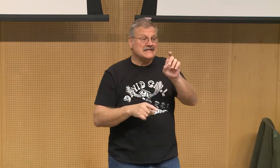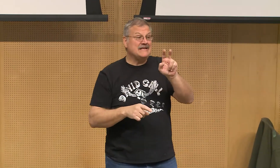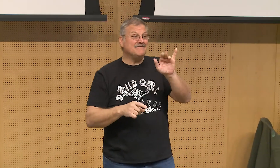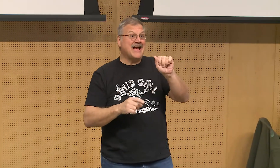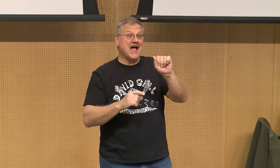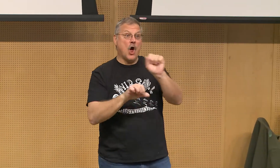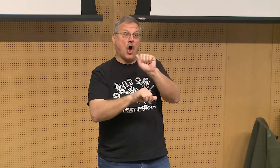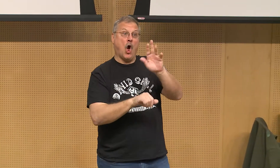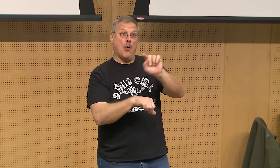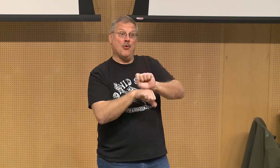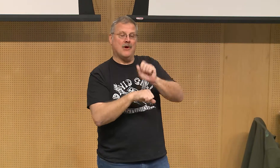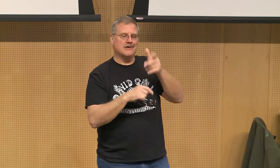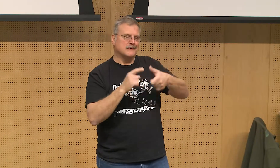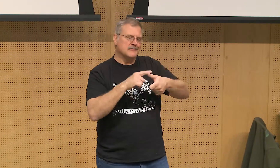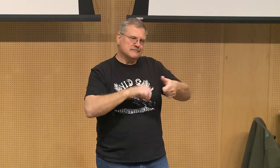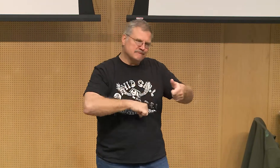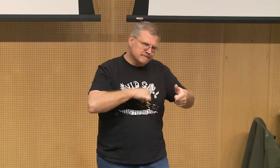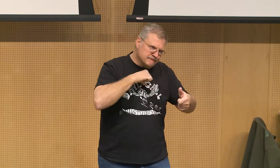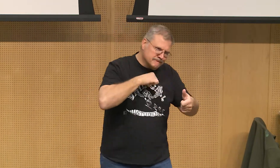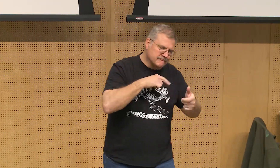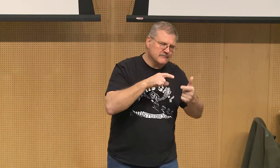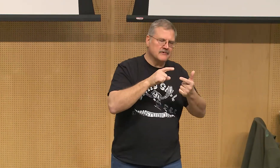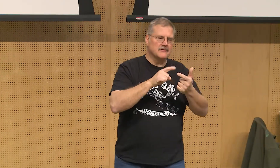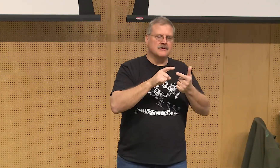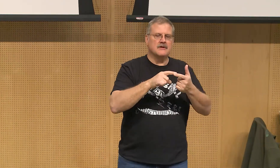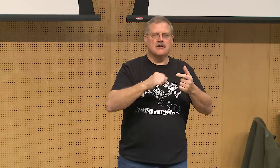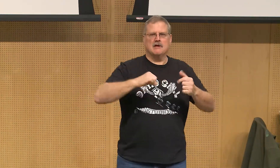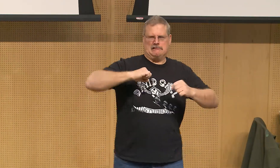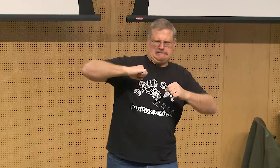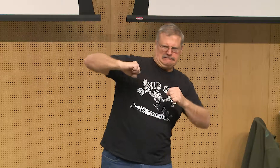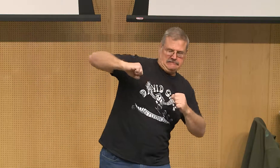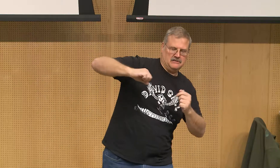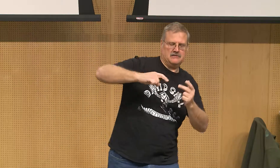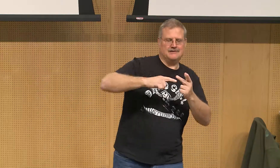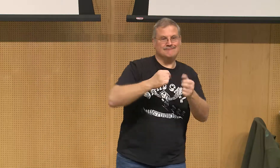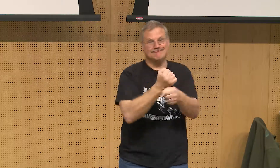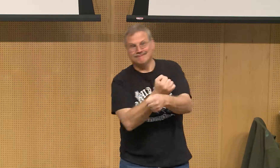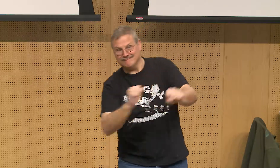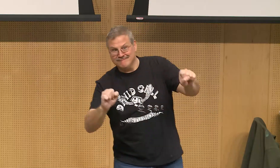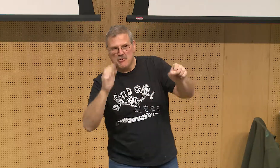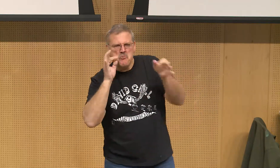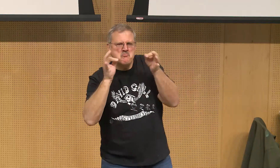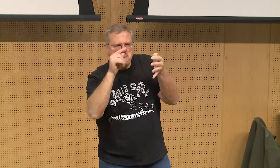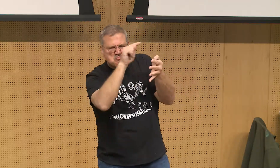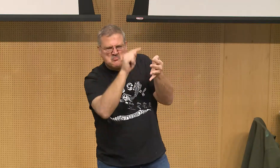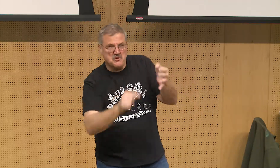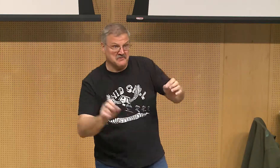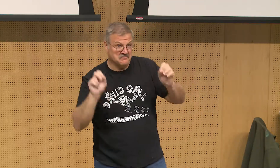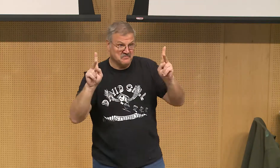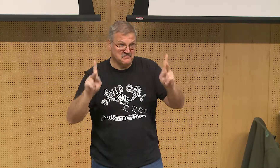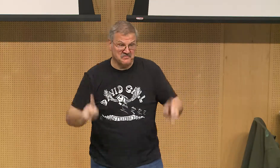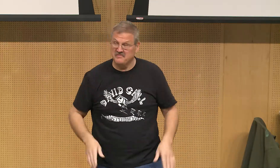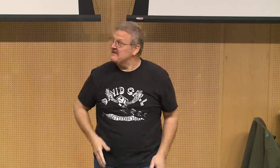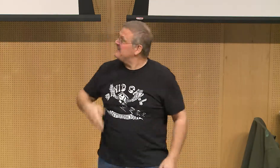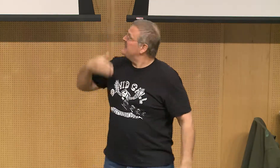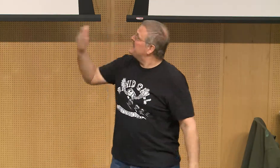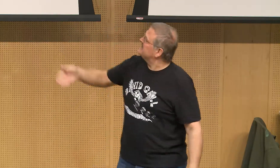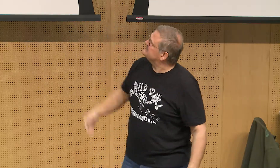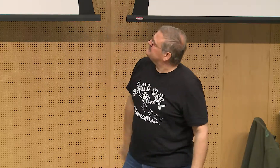what De'VIA artworks are about-- resilience, resistance, and affirmation and liberation.